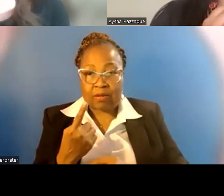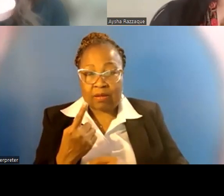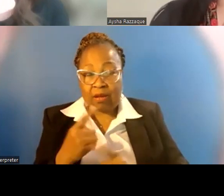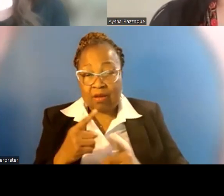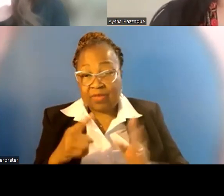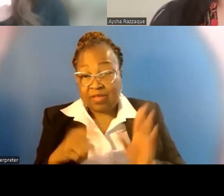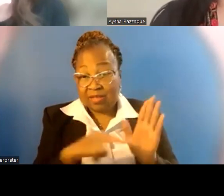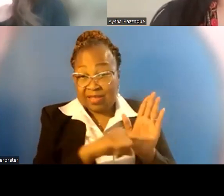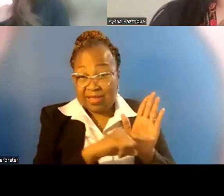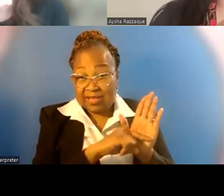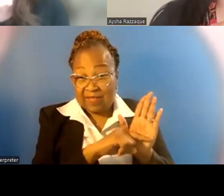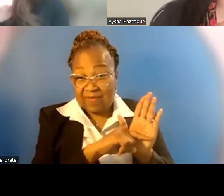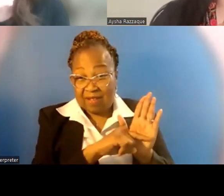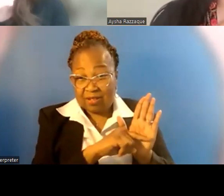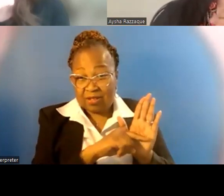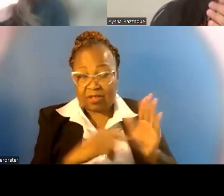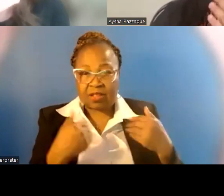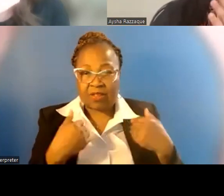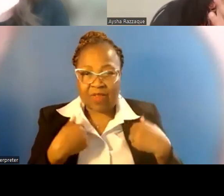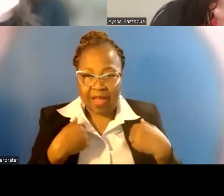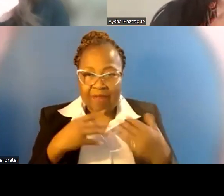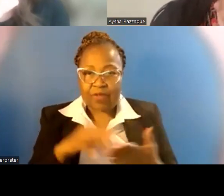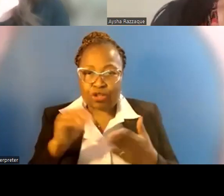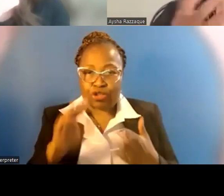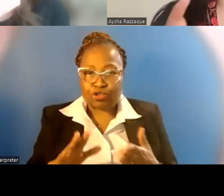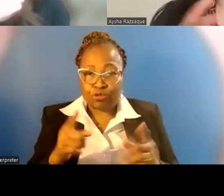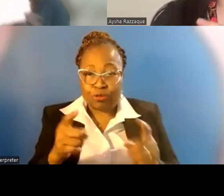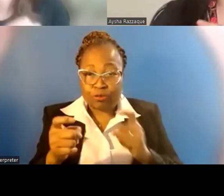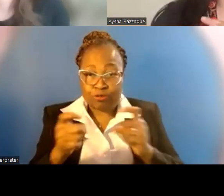of having a mostly student run and or having a student run